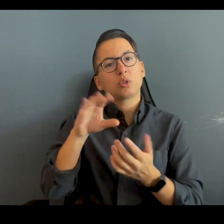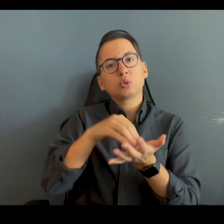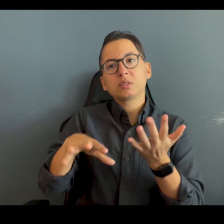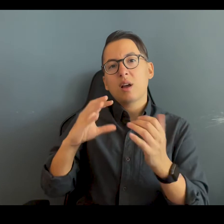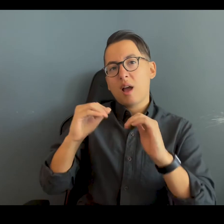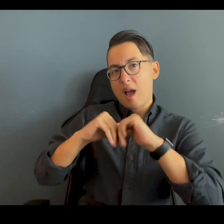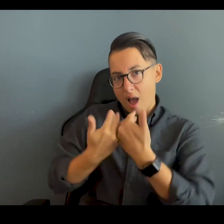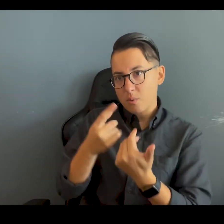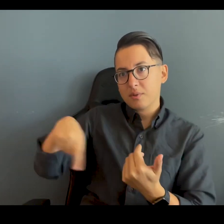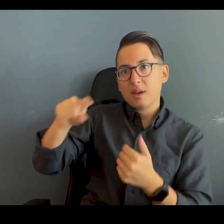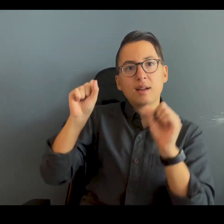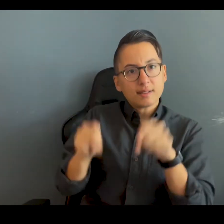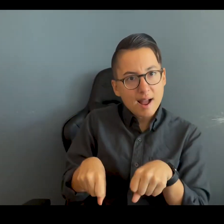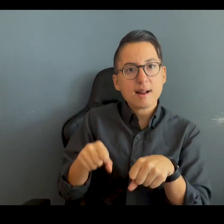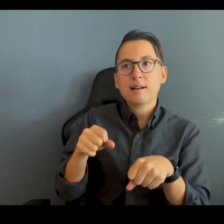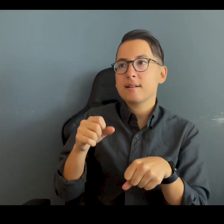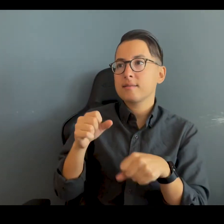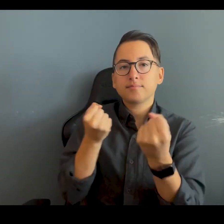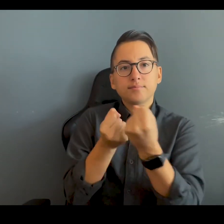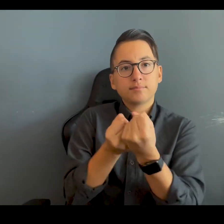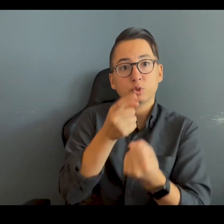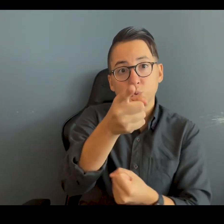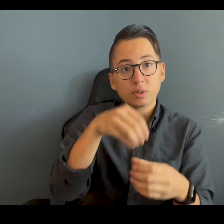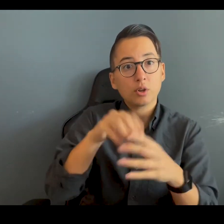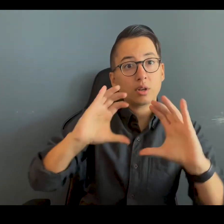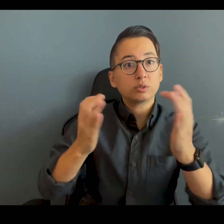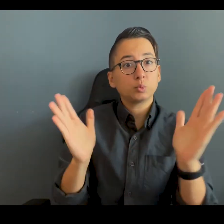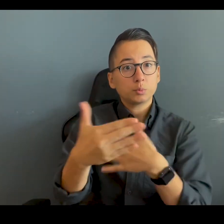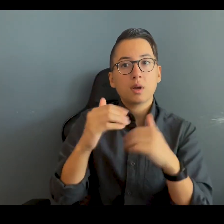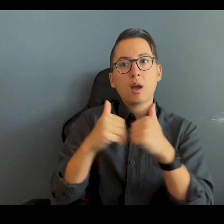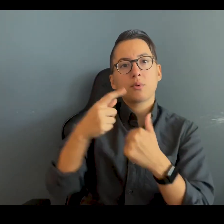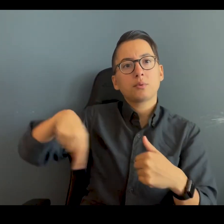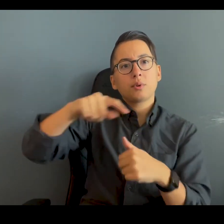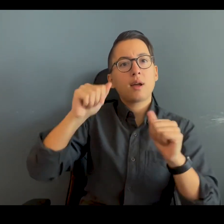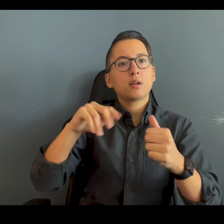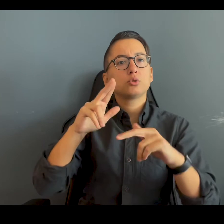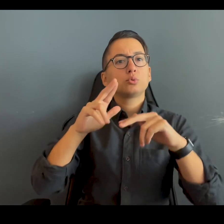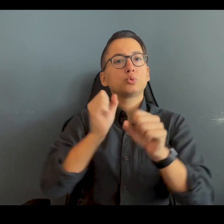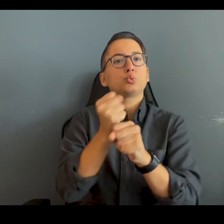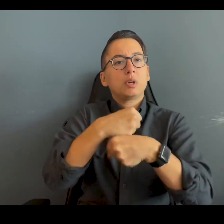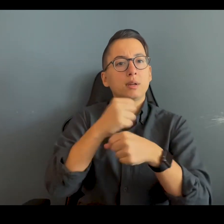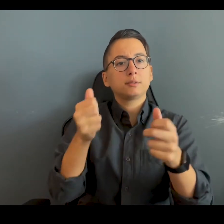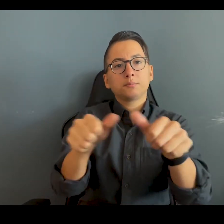The bottom line is to listen to your students and how they can support you in the classroom.